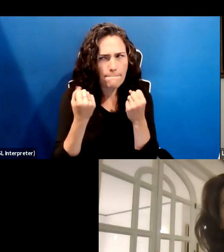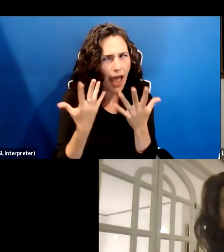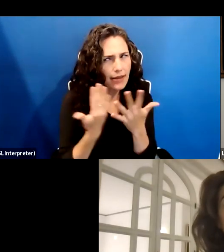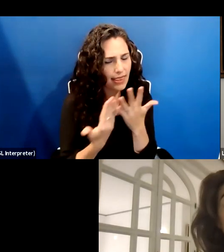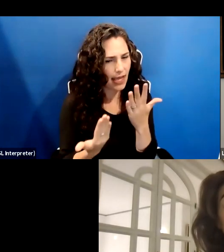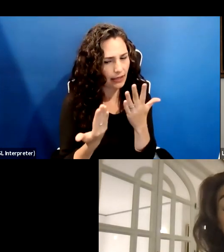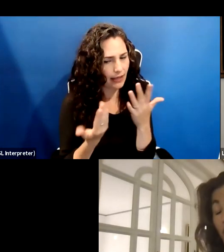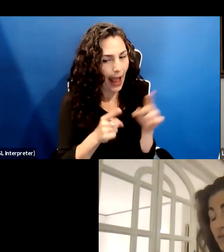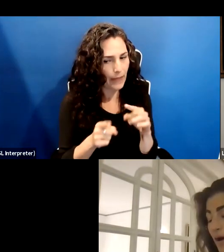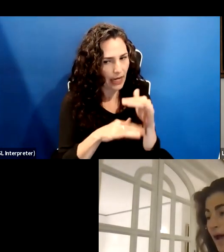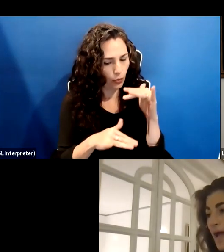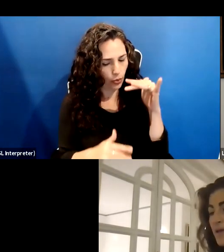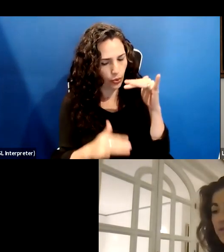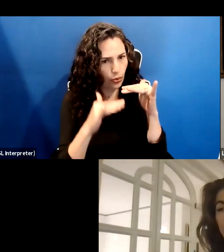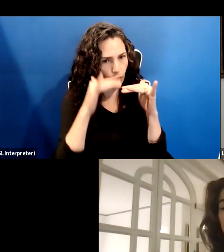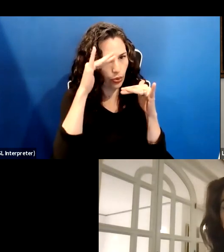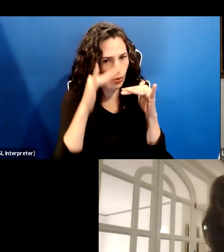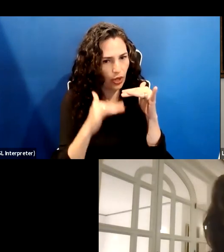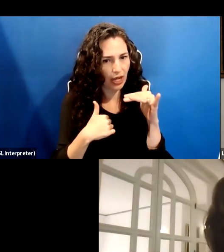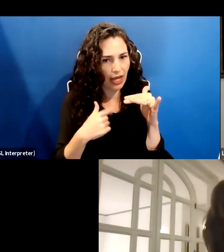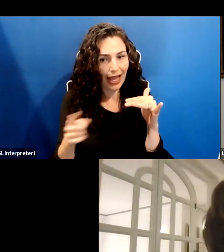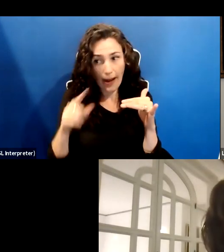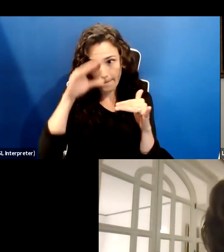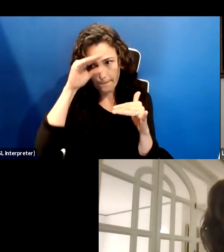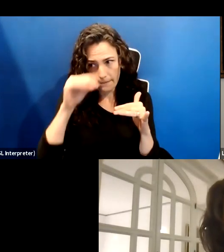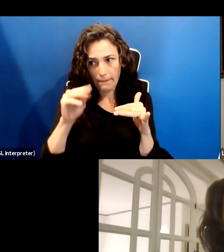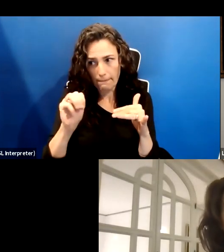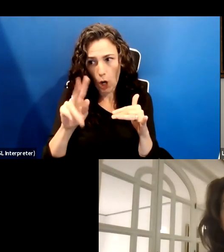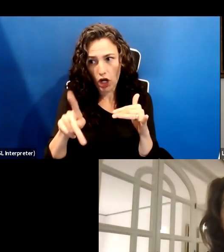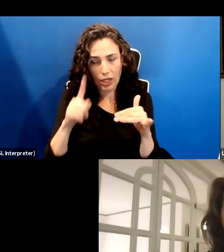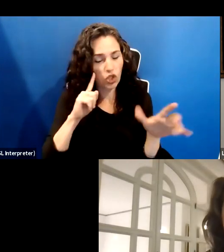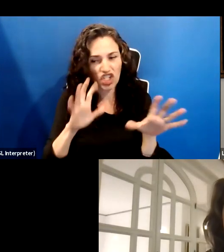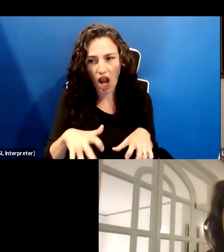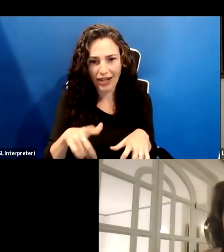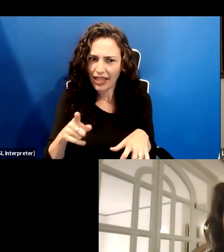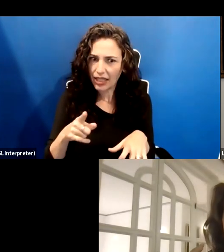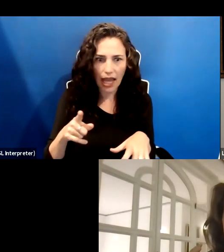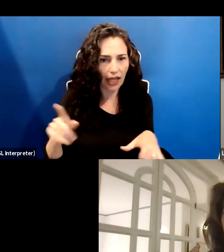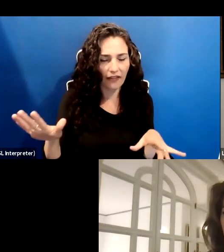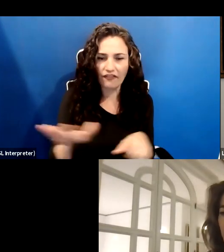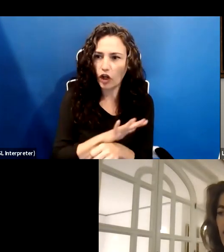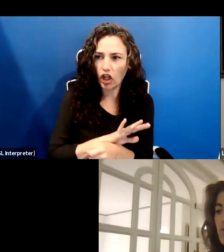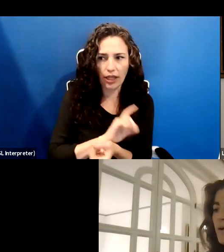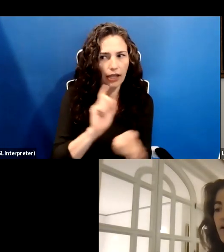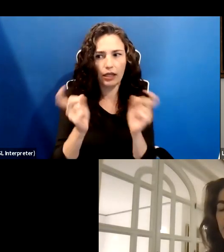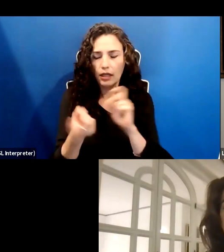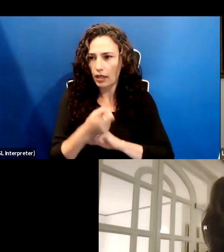that I'm shocked by. And he was having a complete crisis of faith and everything that I knew about him